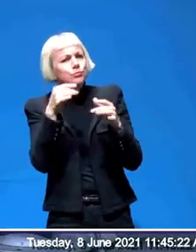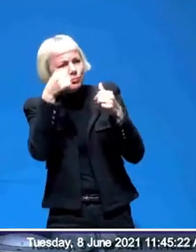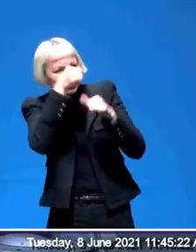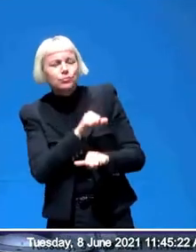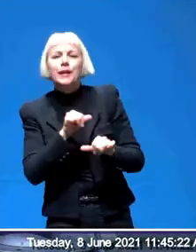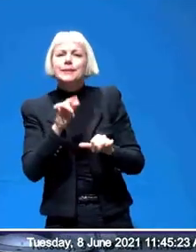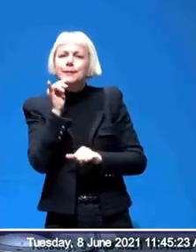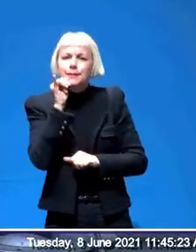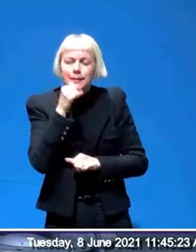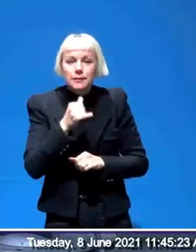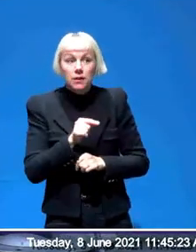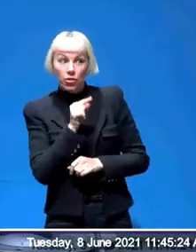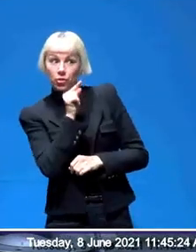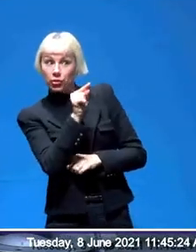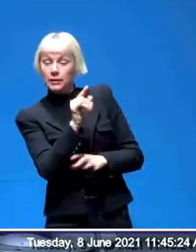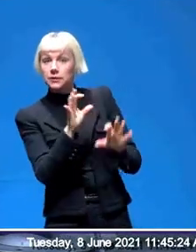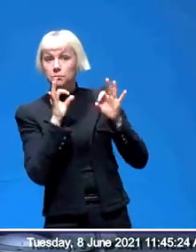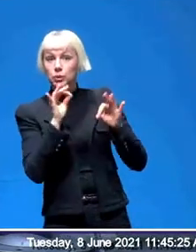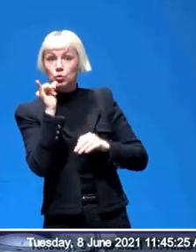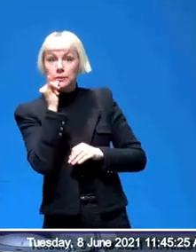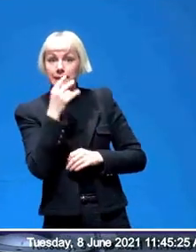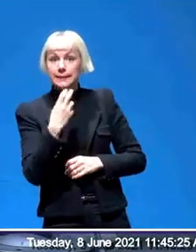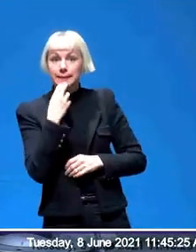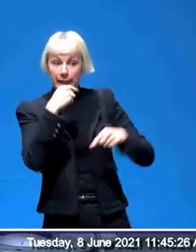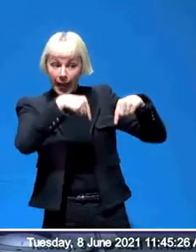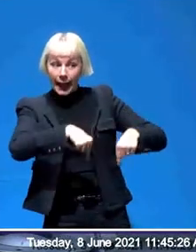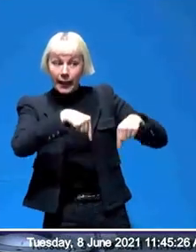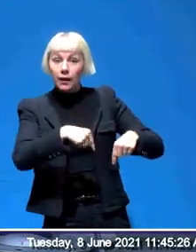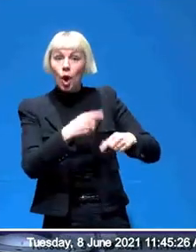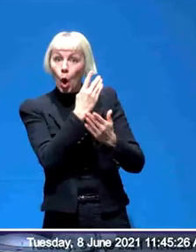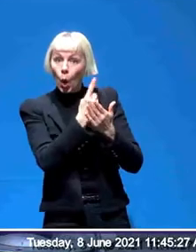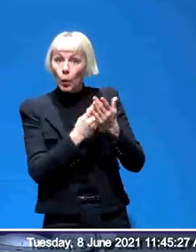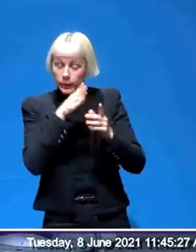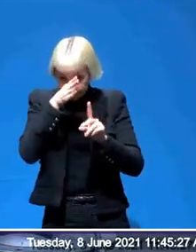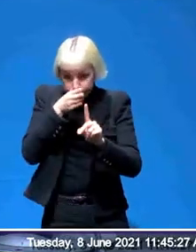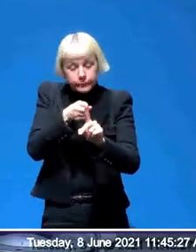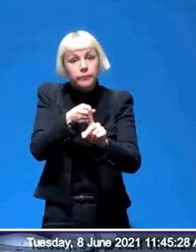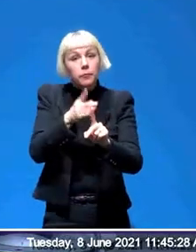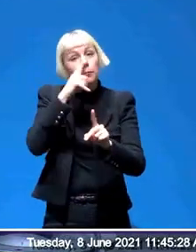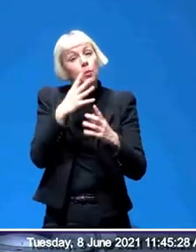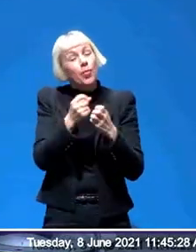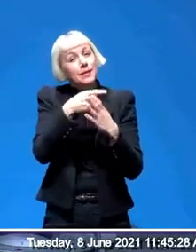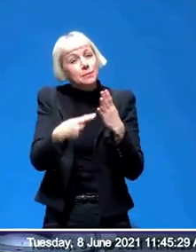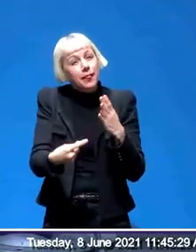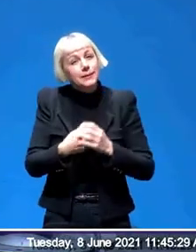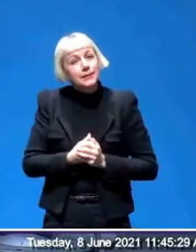and is the Specialist Dental Clinic in Adelaide a specialist service for people with intellectual disability? I don't need you to be long, just help us.